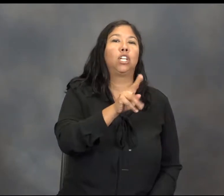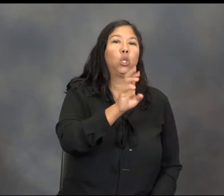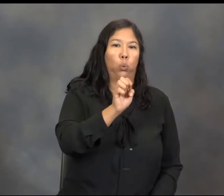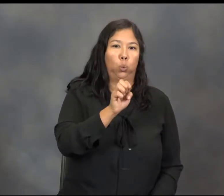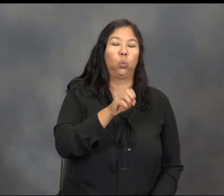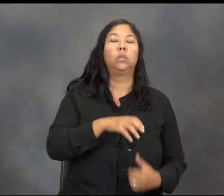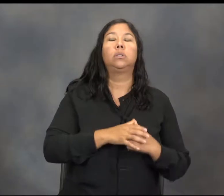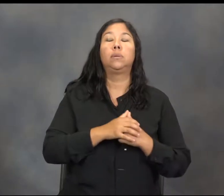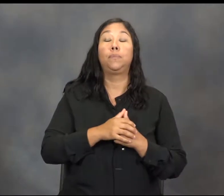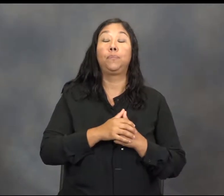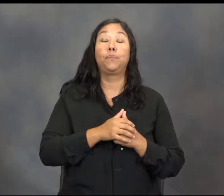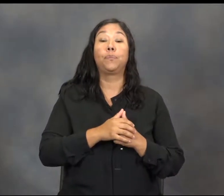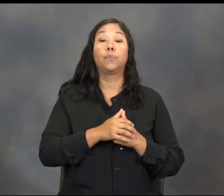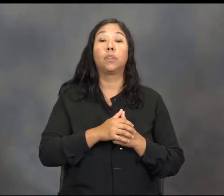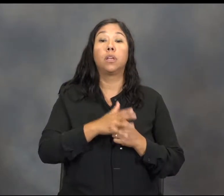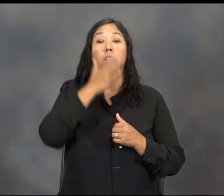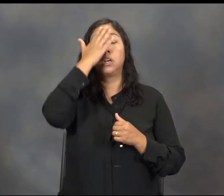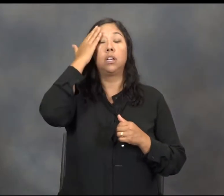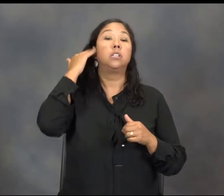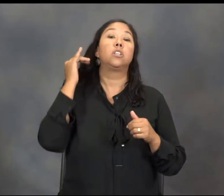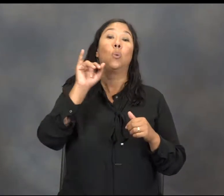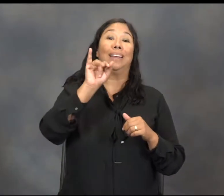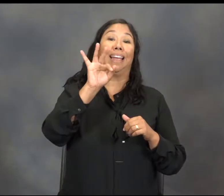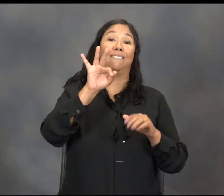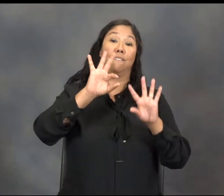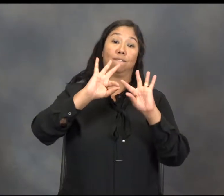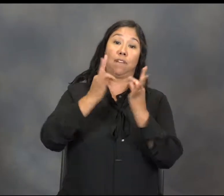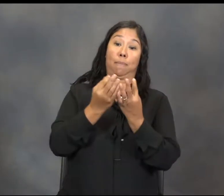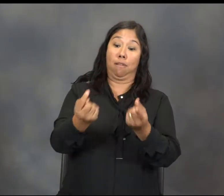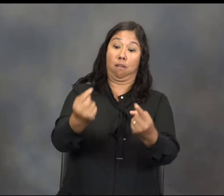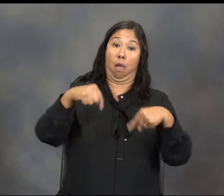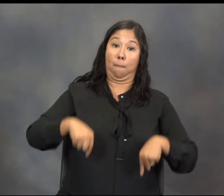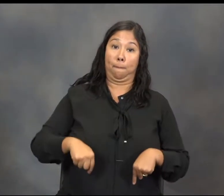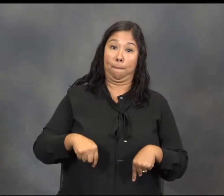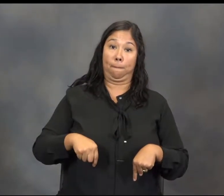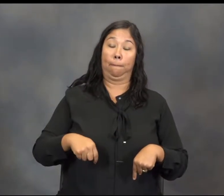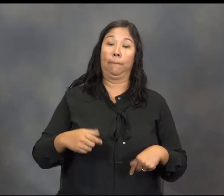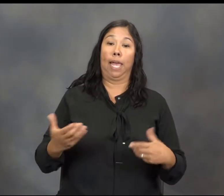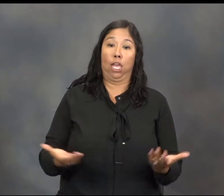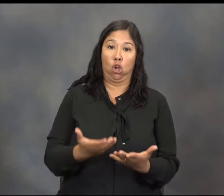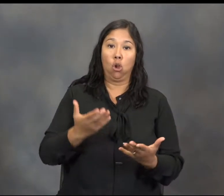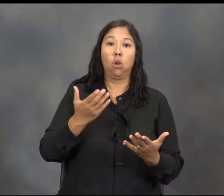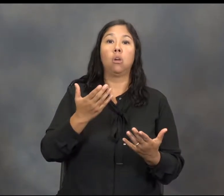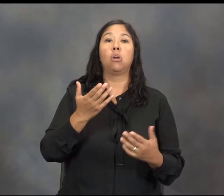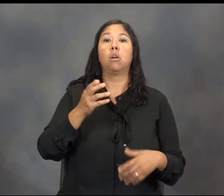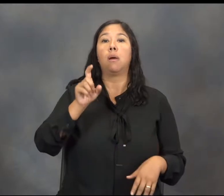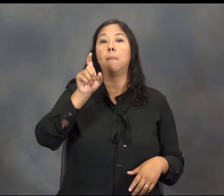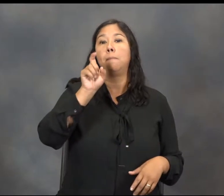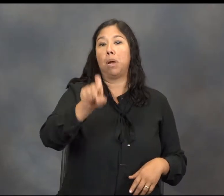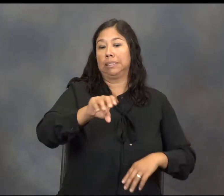So a family that comes to our tax site has to meet income eligibility guidelines.